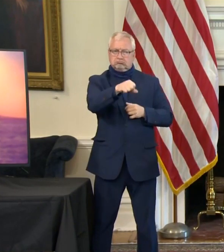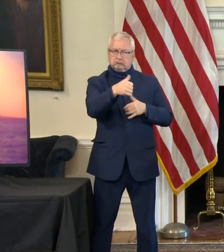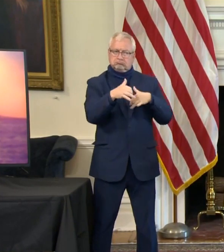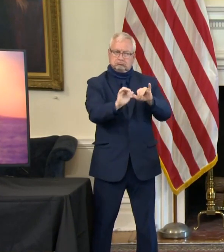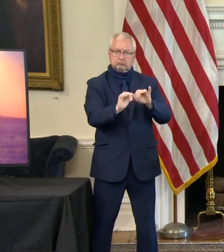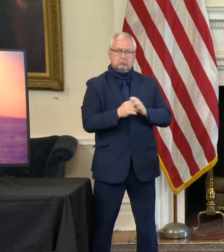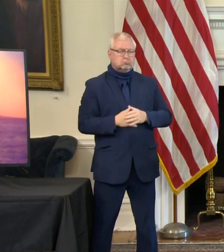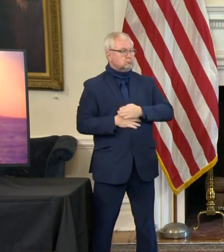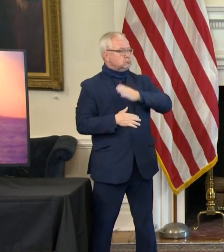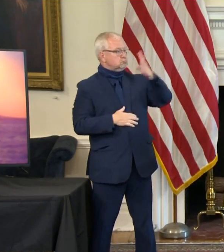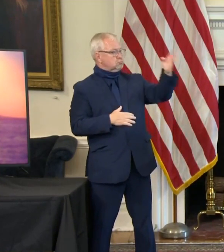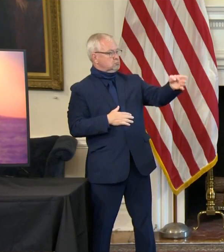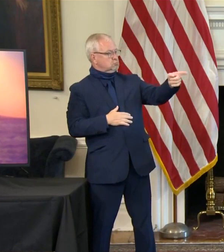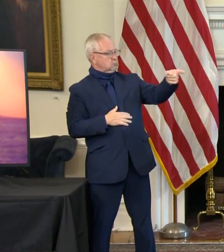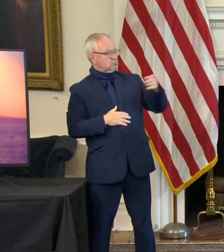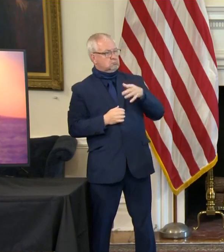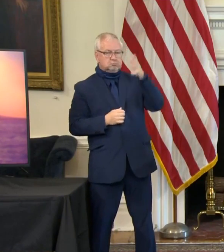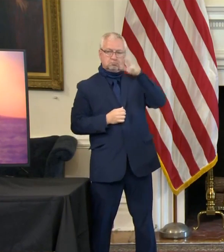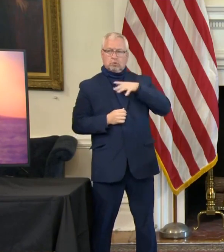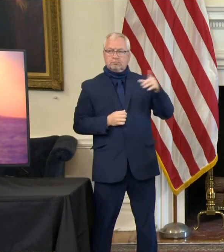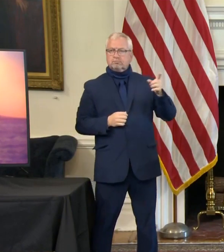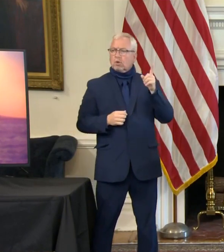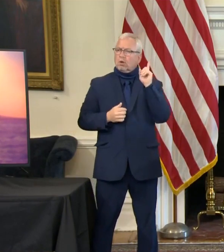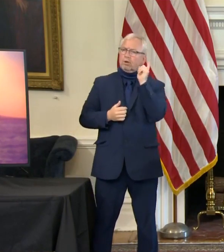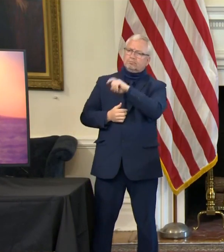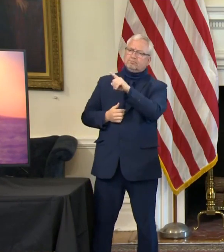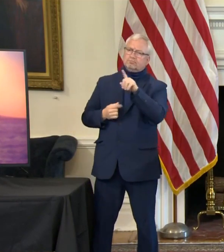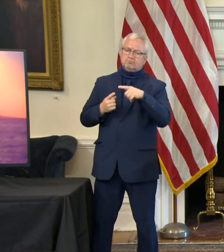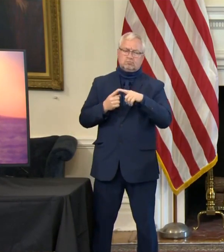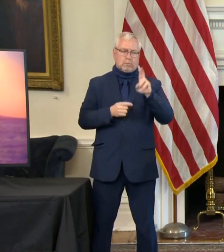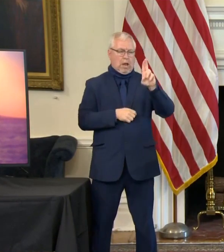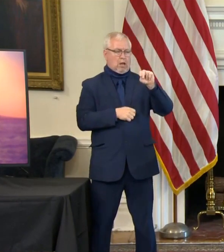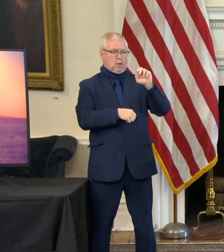THE CORONAVIRUS RECOVERY TEAM HAS IT ANIMUS LISA PART OF THESE MOVES.